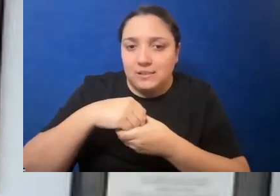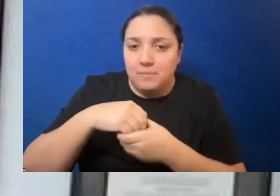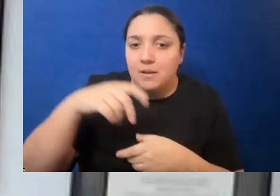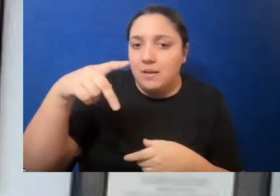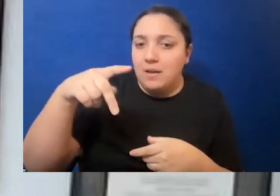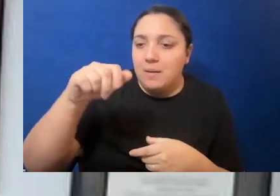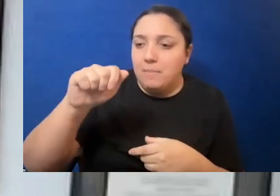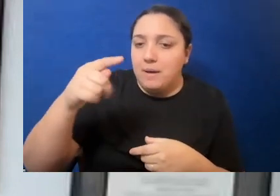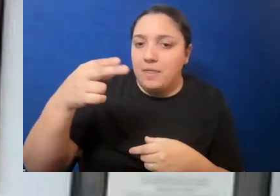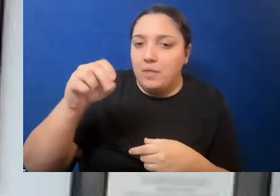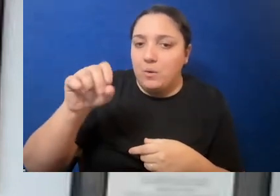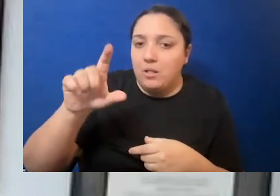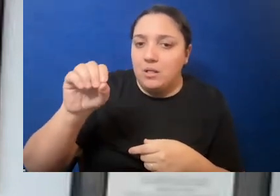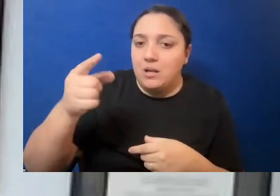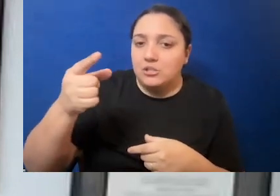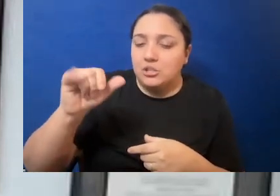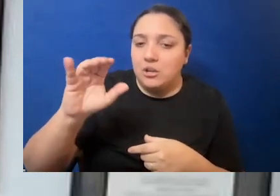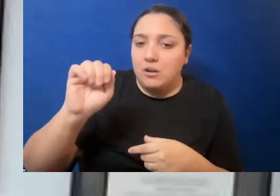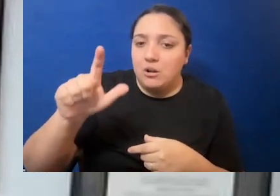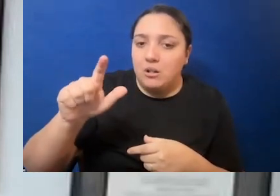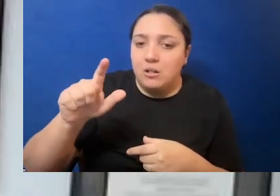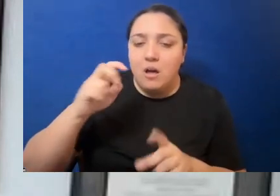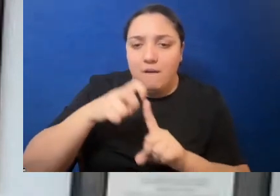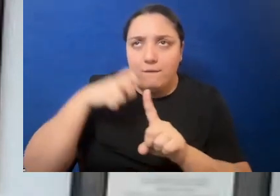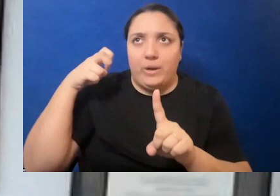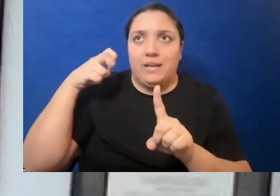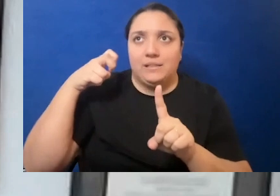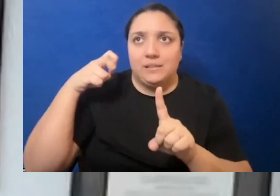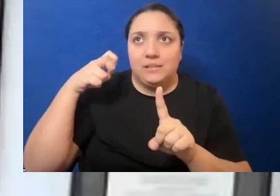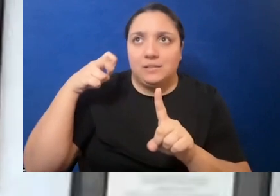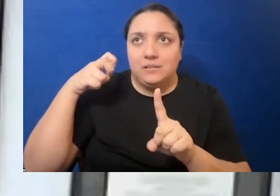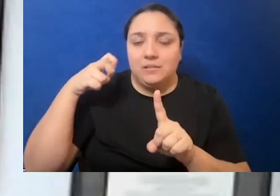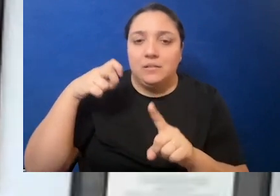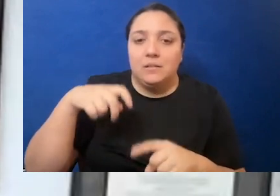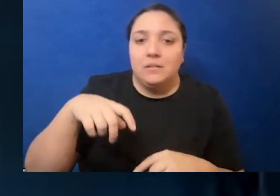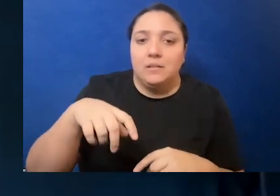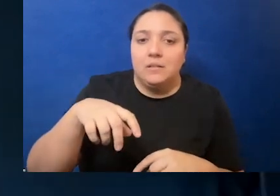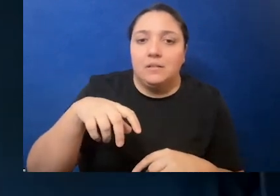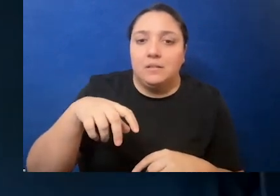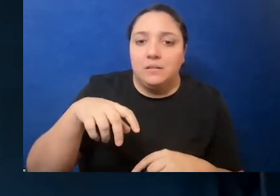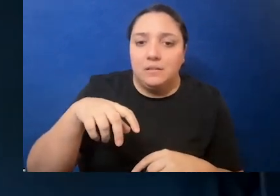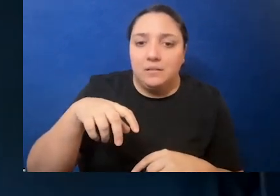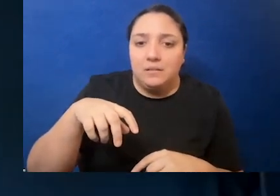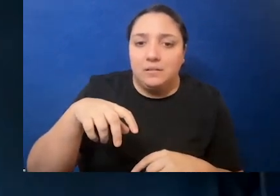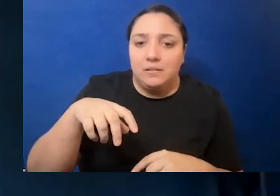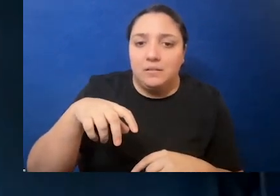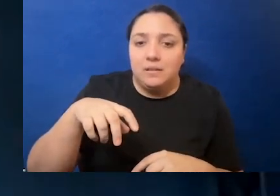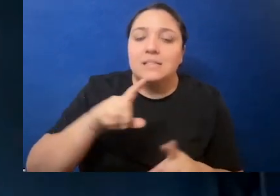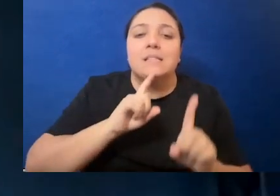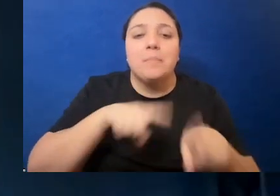AUTISM, PATH LOGICAL AVOIDANCE DISORDER.